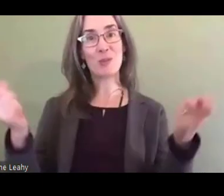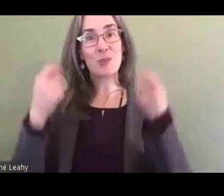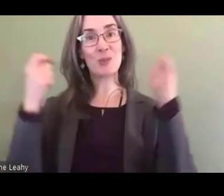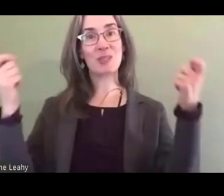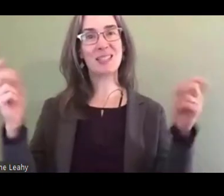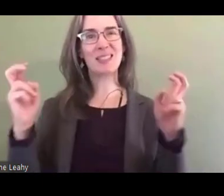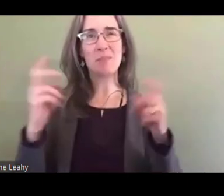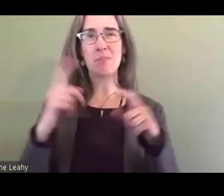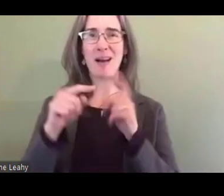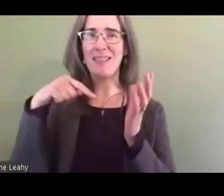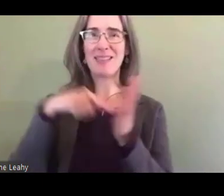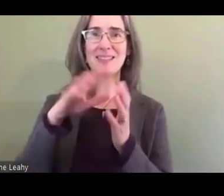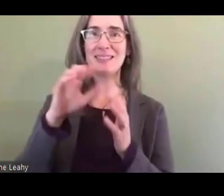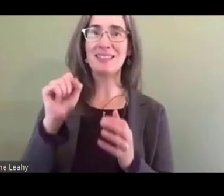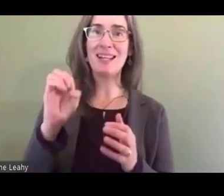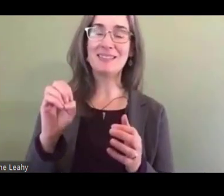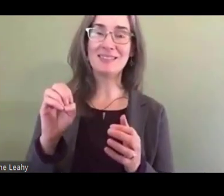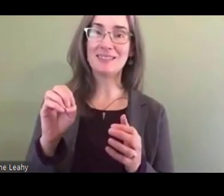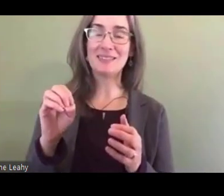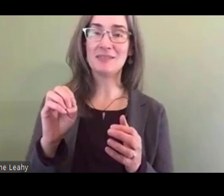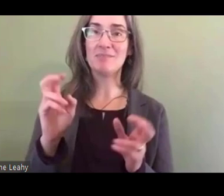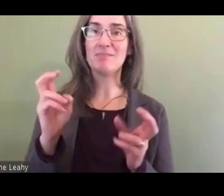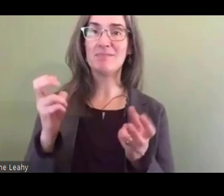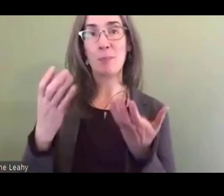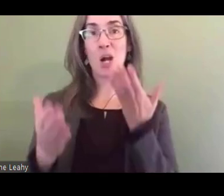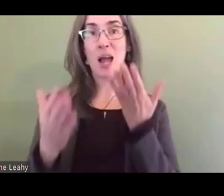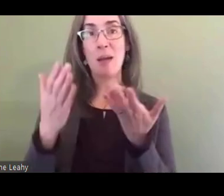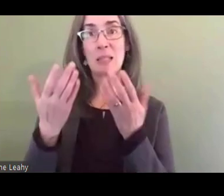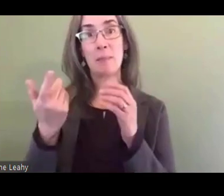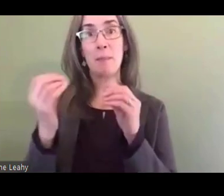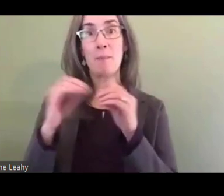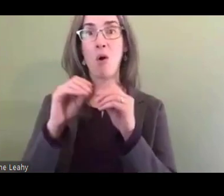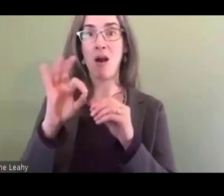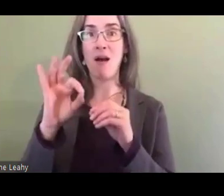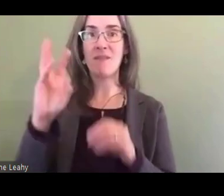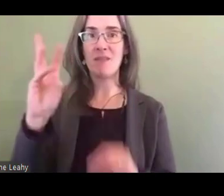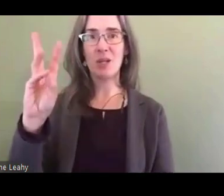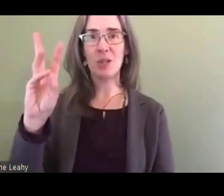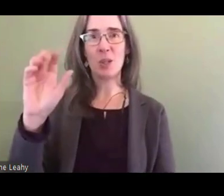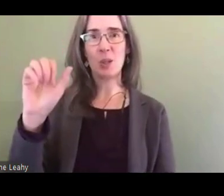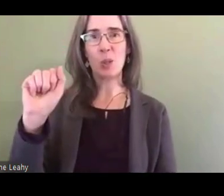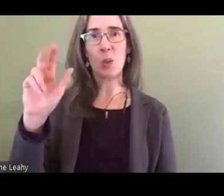But in this case, it is perhaps a little but more of a wake.